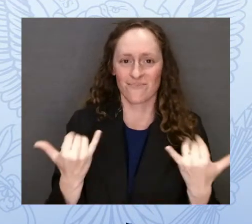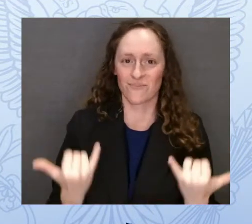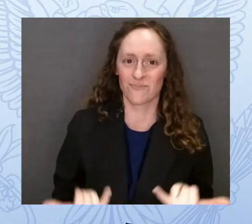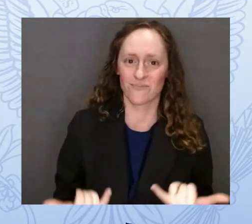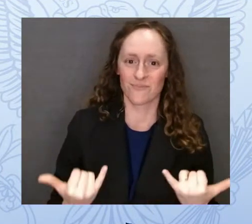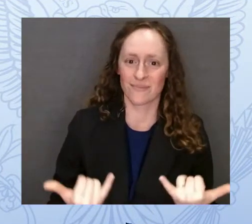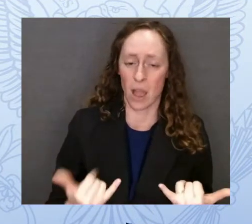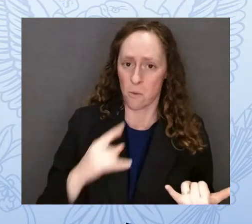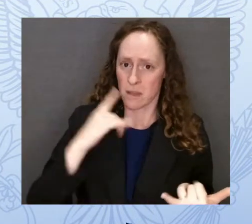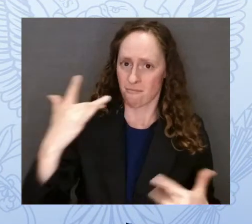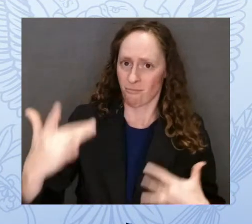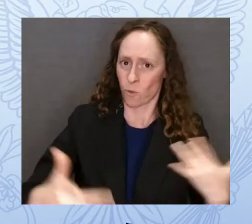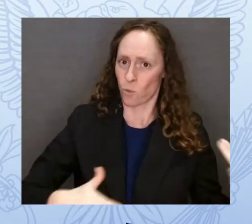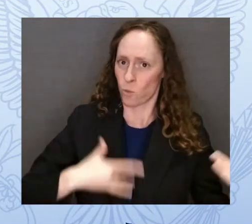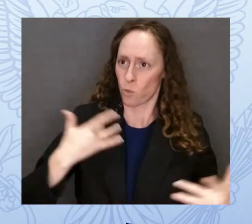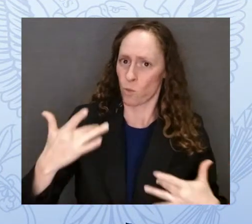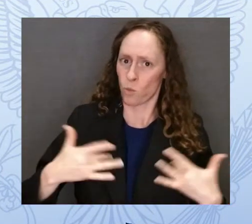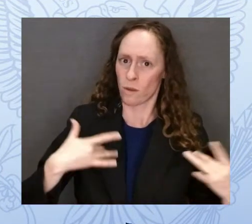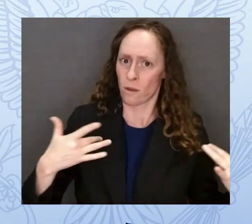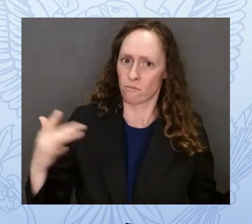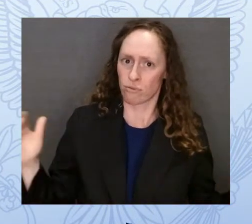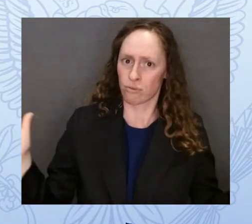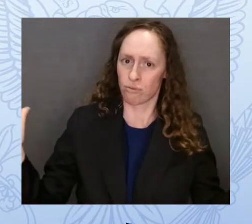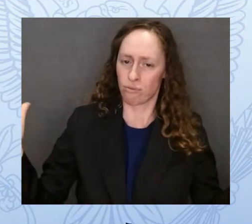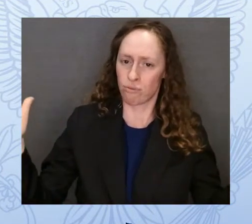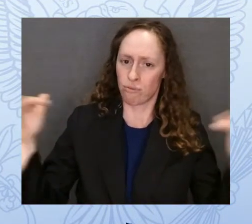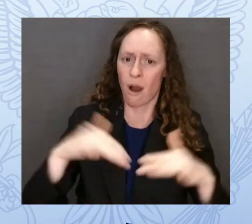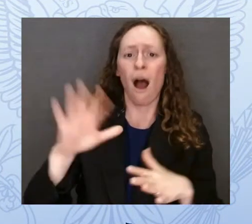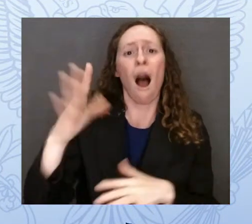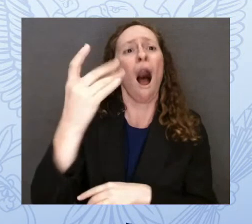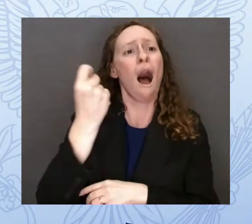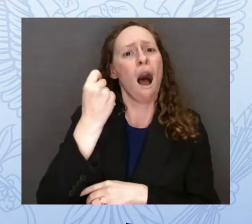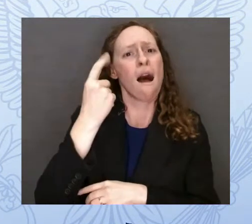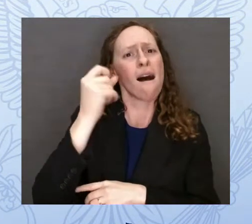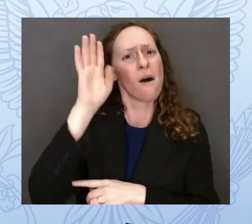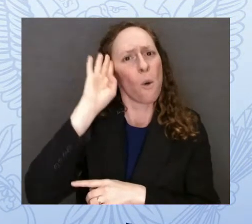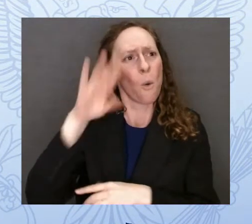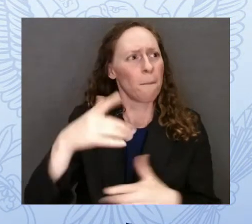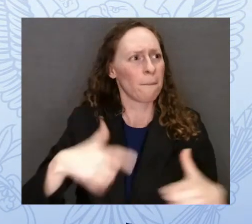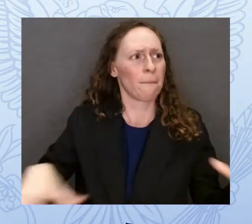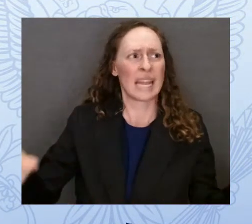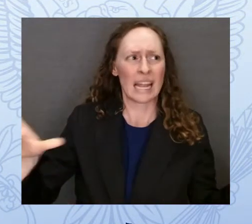to do for this state dinner. She has been involved in this event at every step of the way,